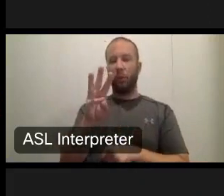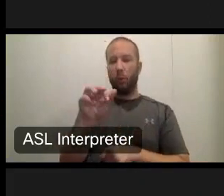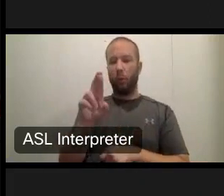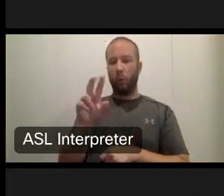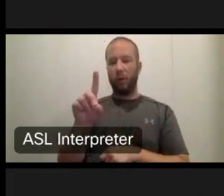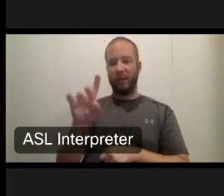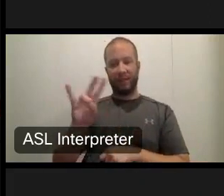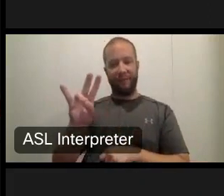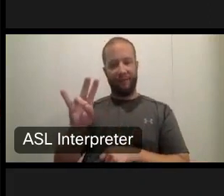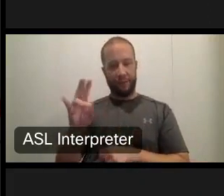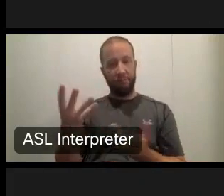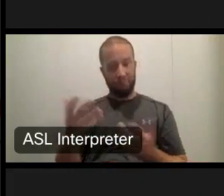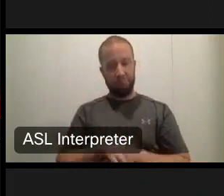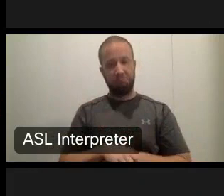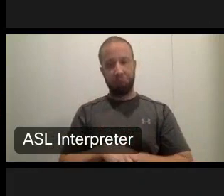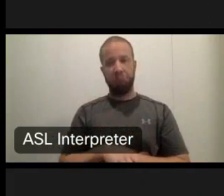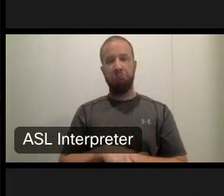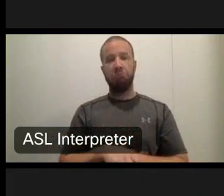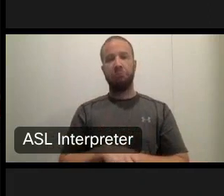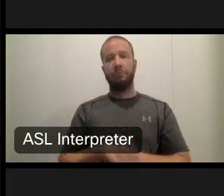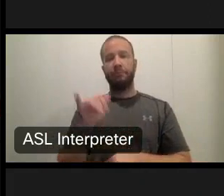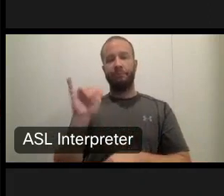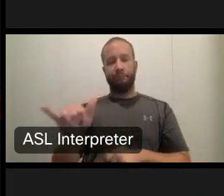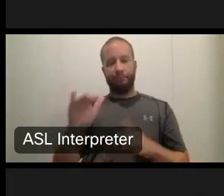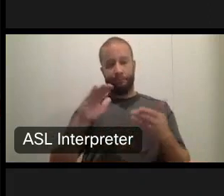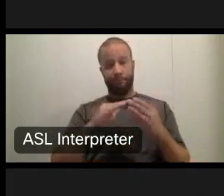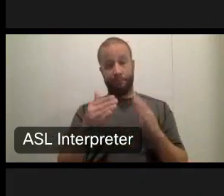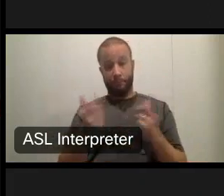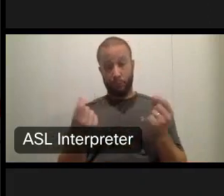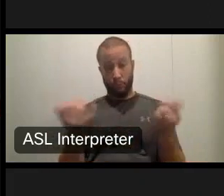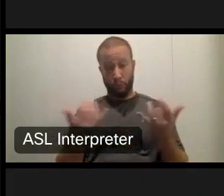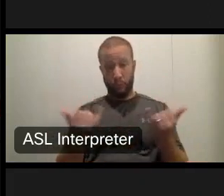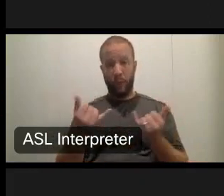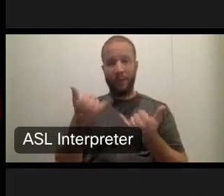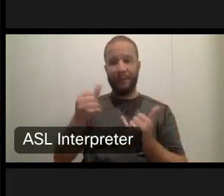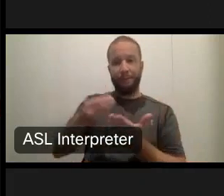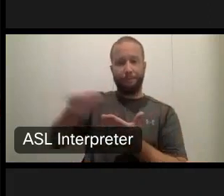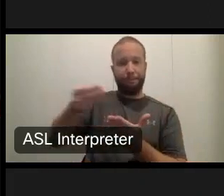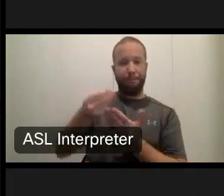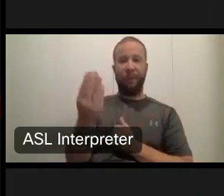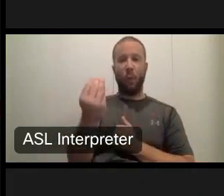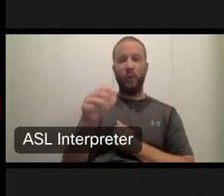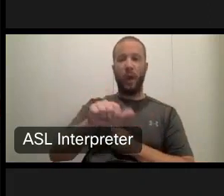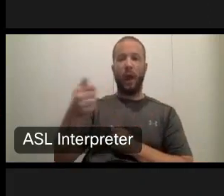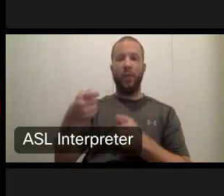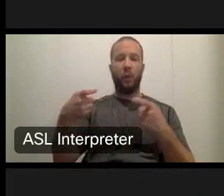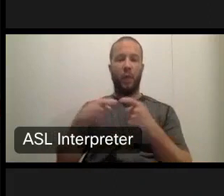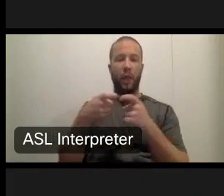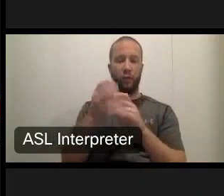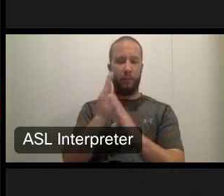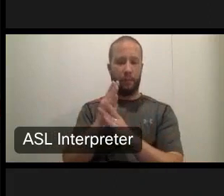parallel to that the city is also in the process of procuring 14 additional electric vehicles that